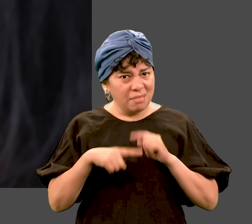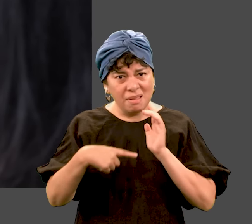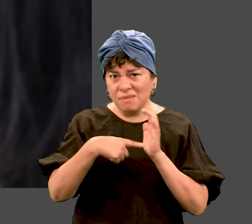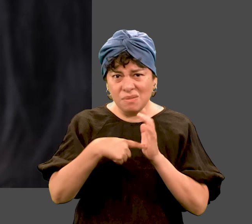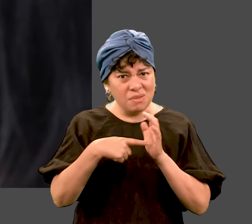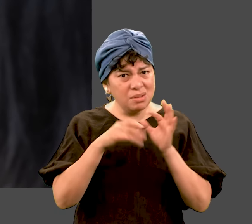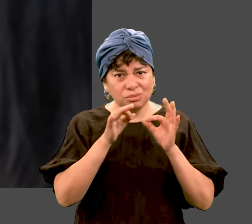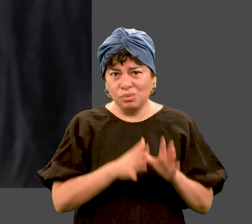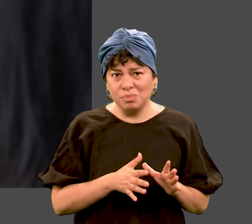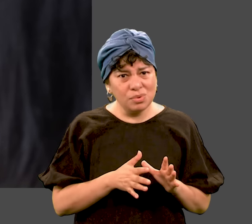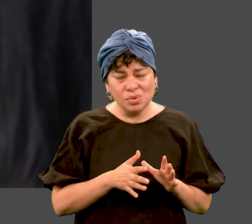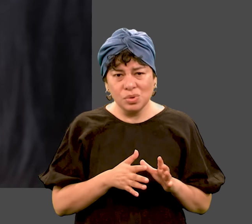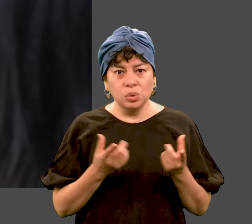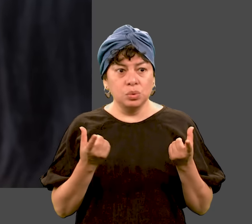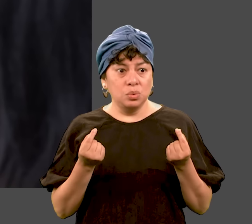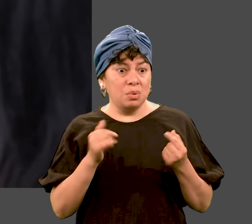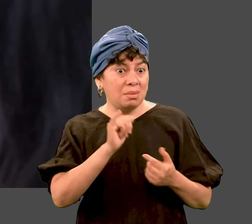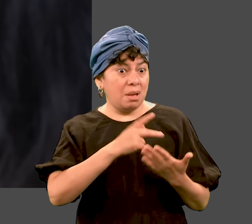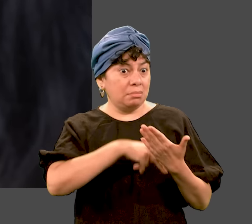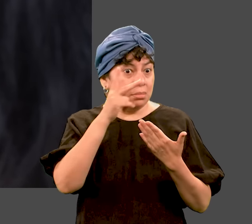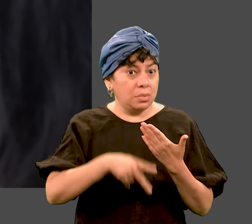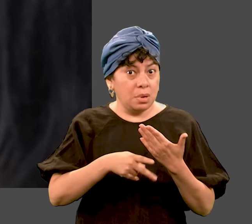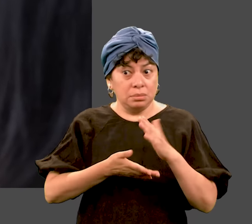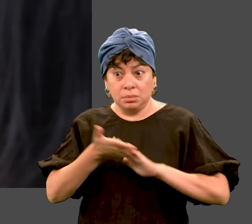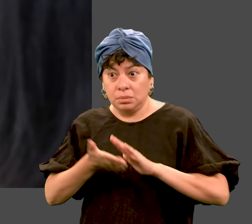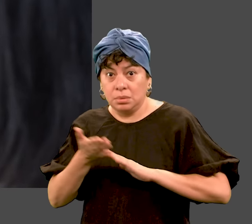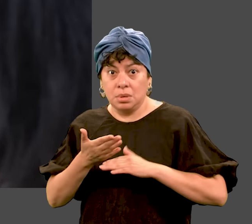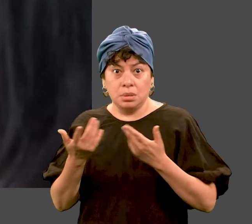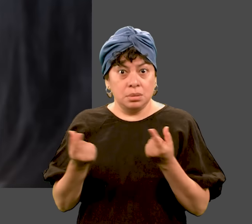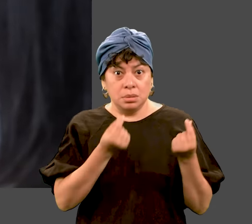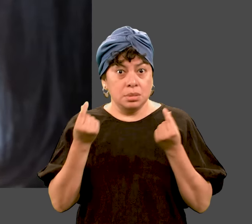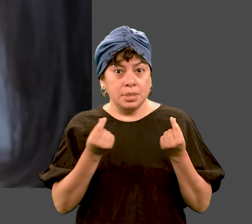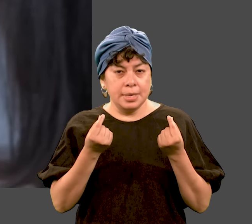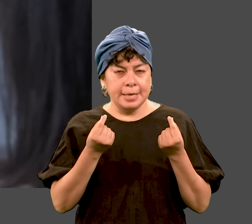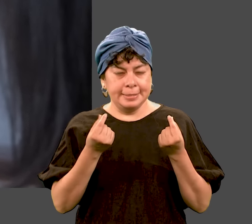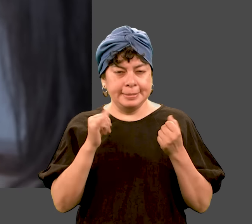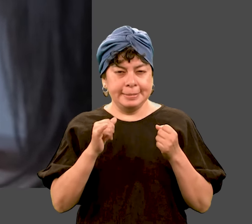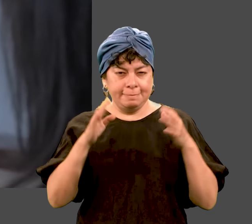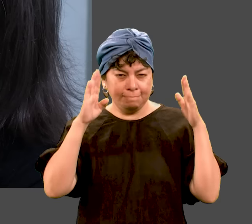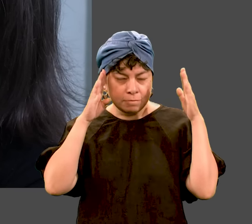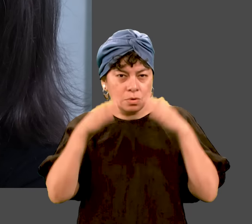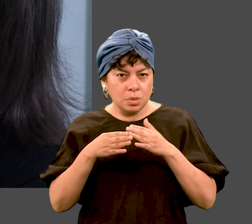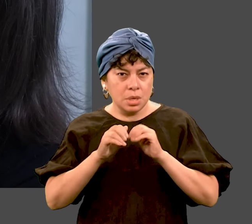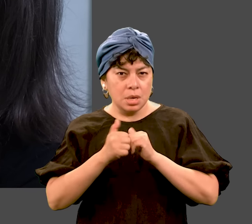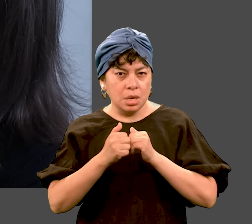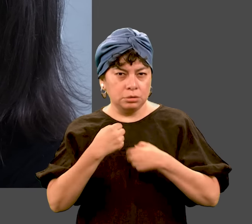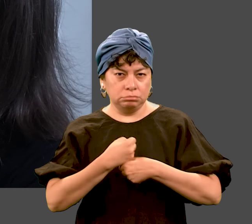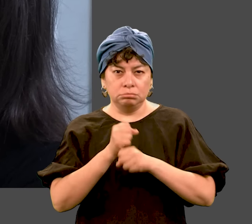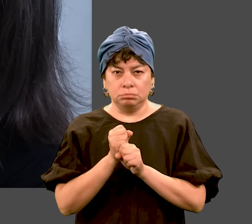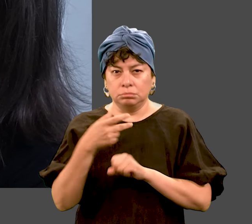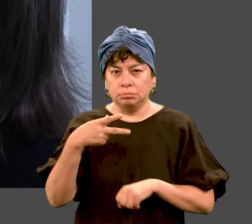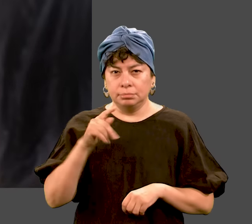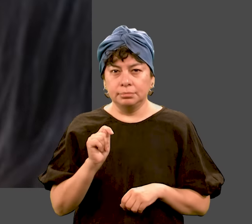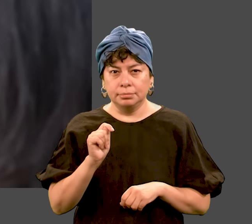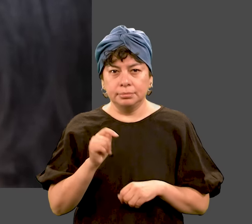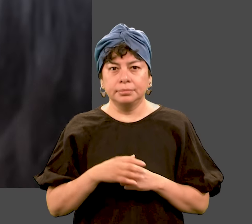So we had lots of different programs and projects that we are running and we thought, well, we're going to do this ourselves, this works. We said we’re not going to be using